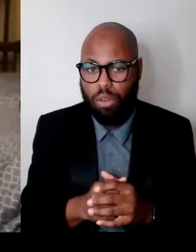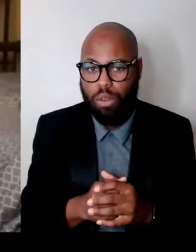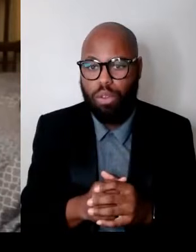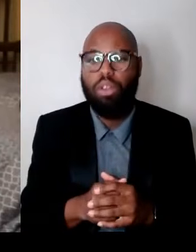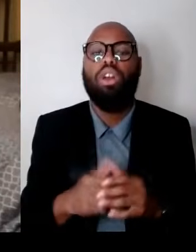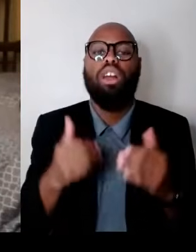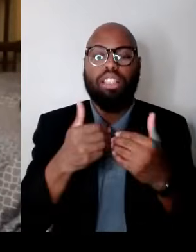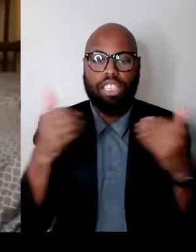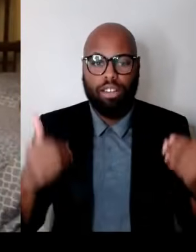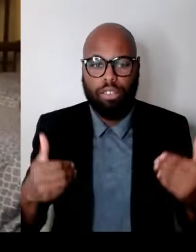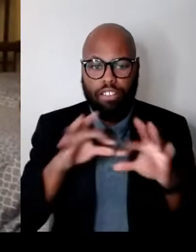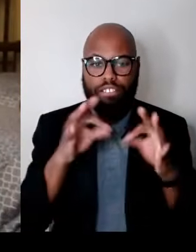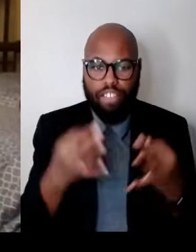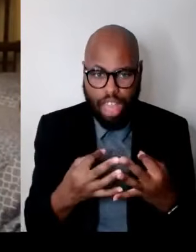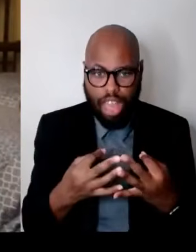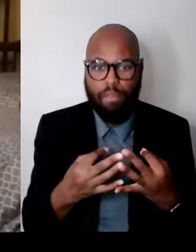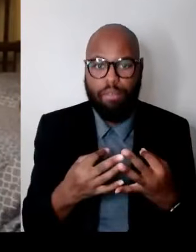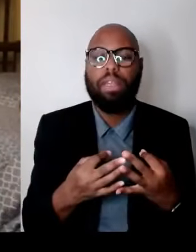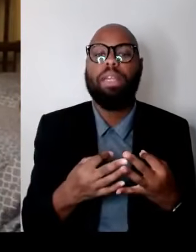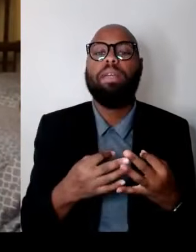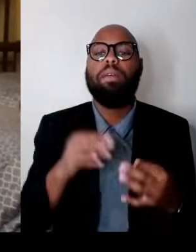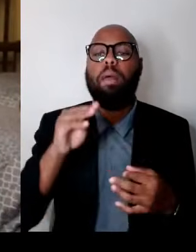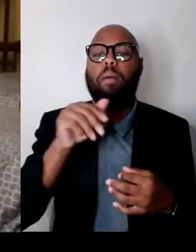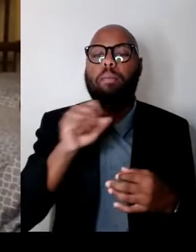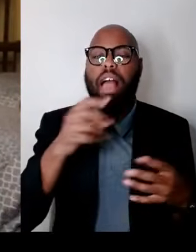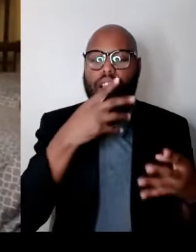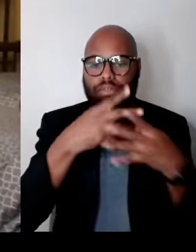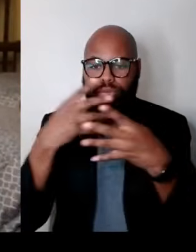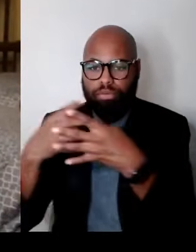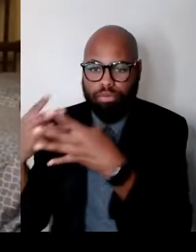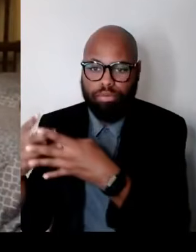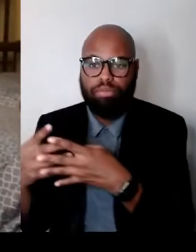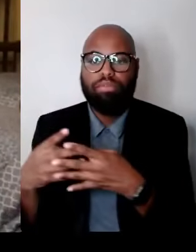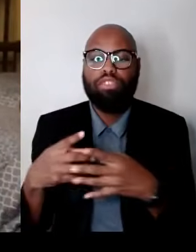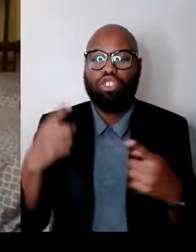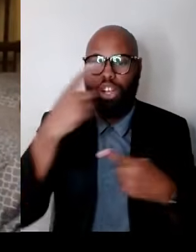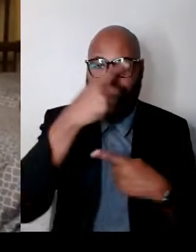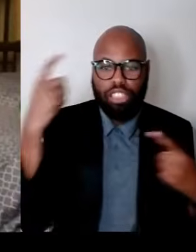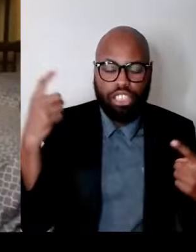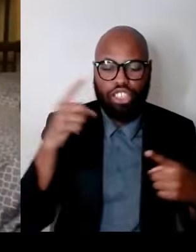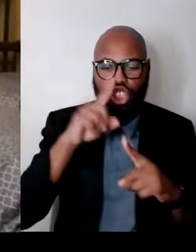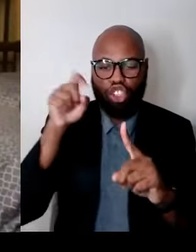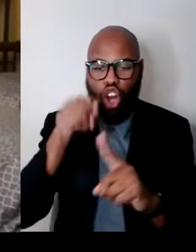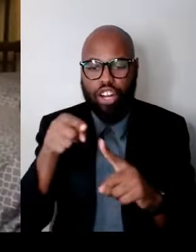mass incarceration, traumatization, and targeting of our children, deportations,